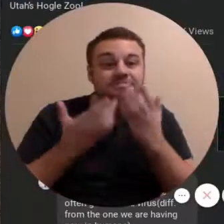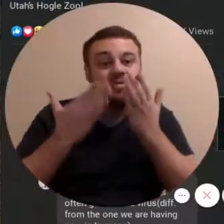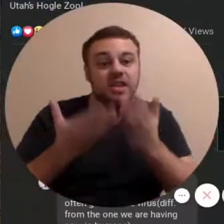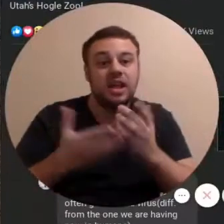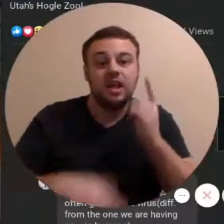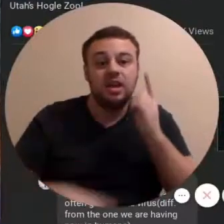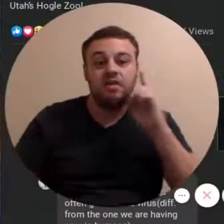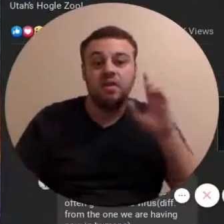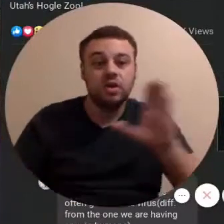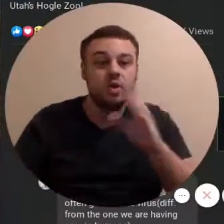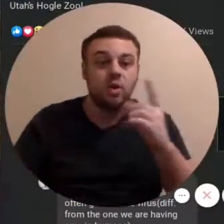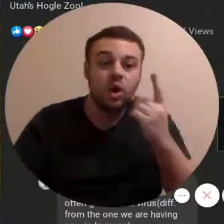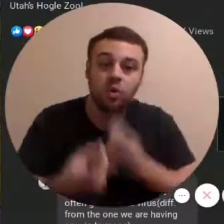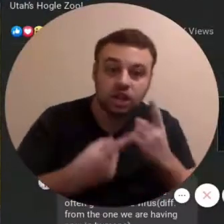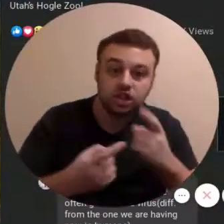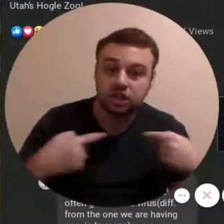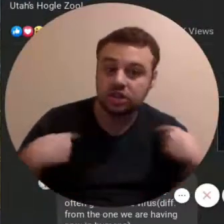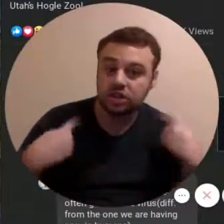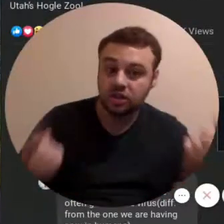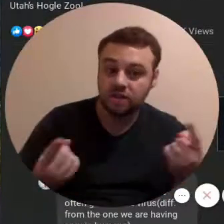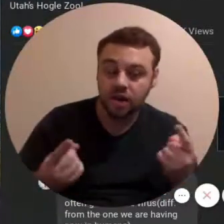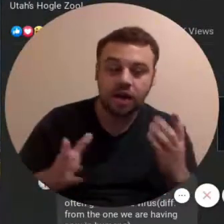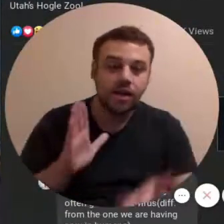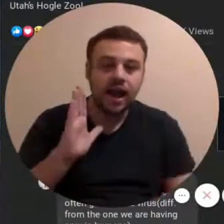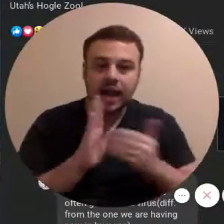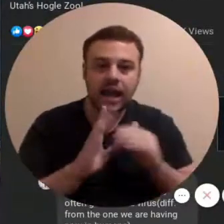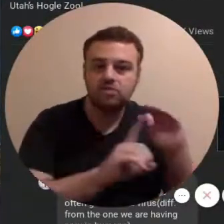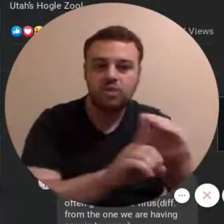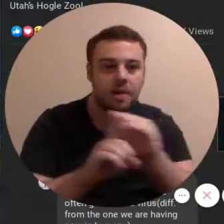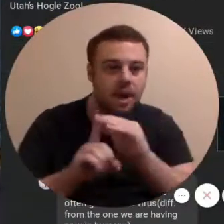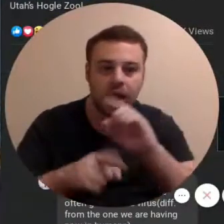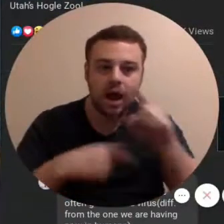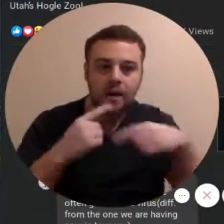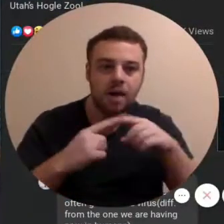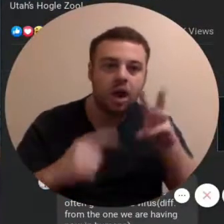And again, just a reminder about Wild Aware Utah, go to wildawareutah.org